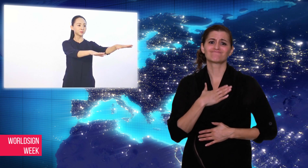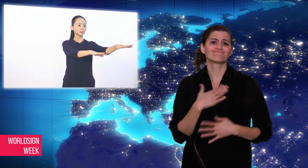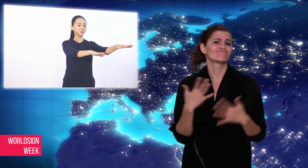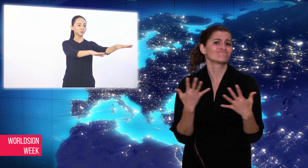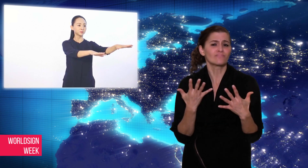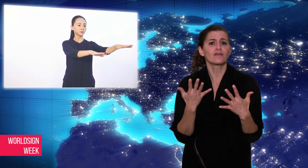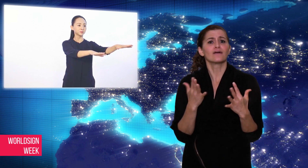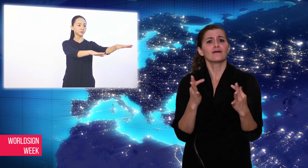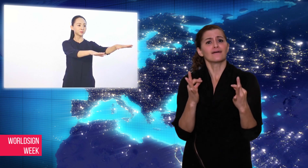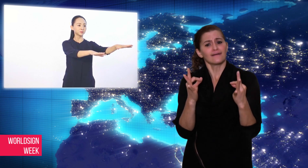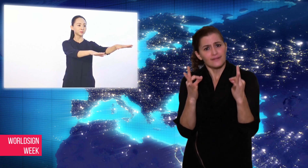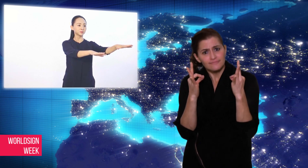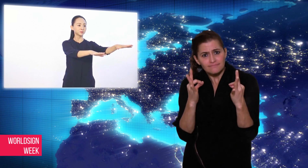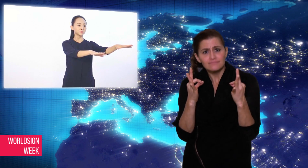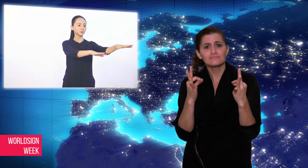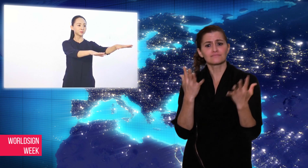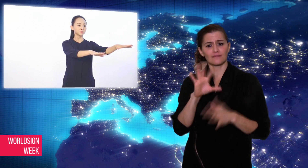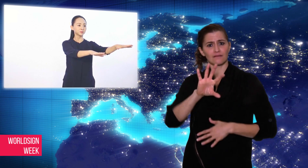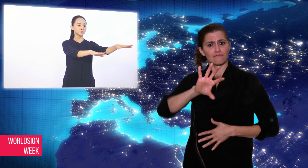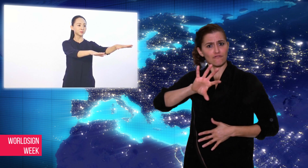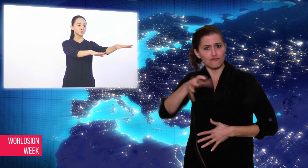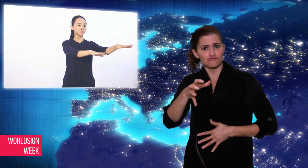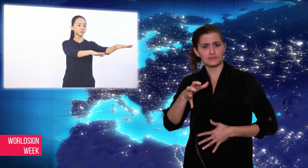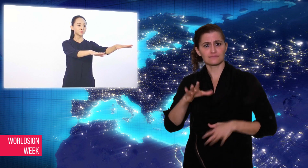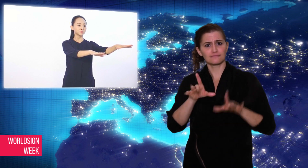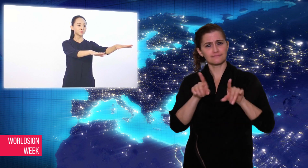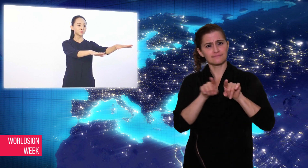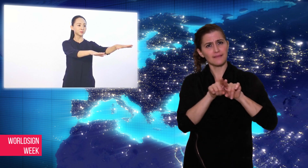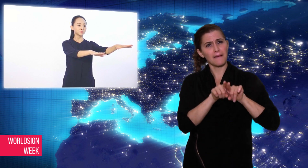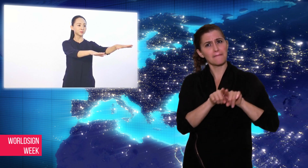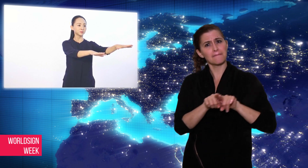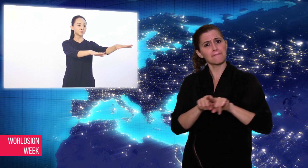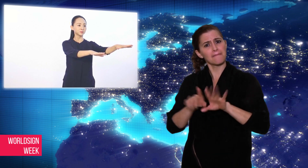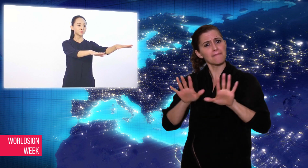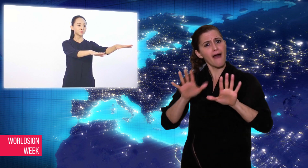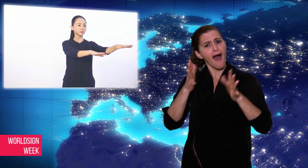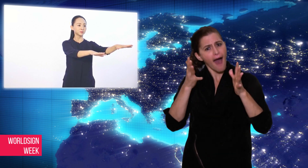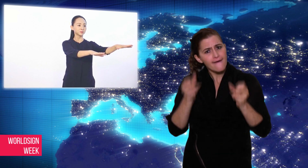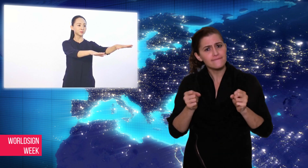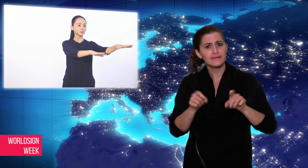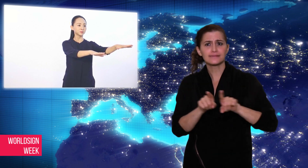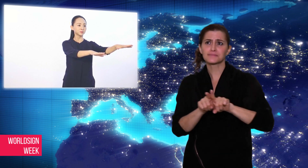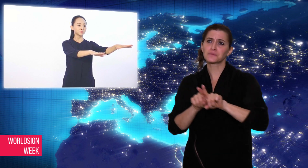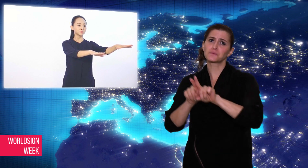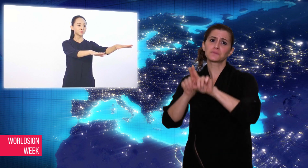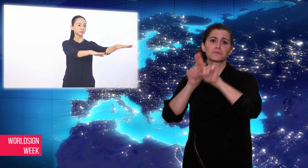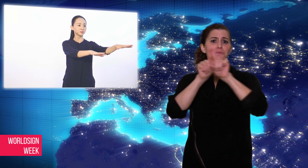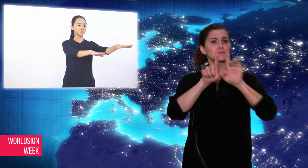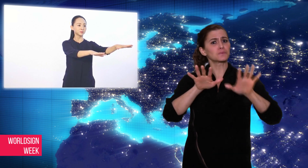we need a national language that can